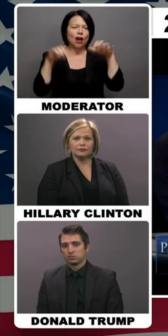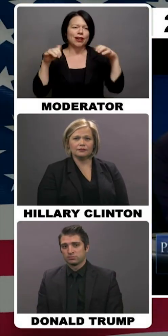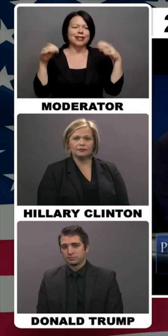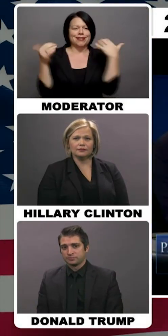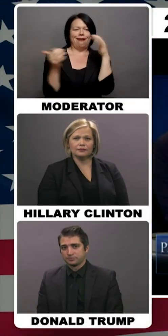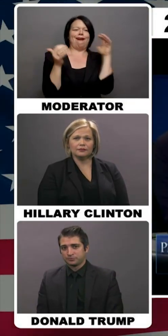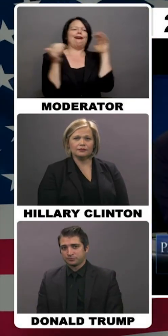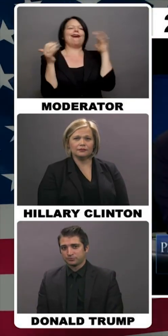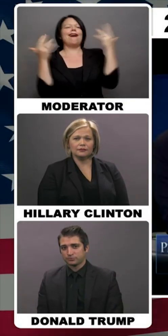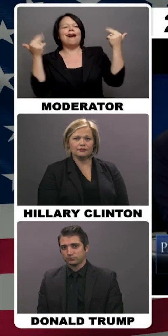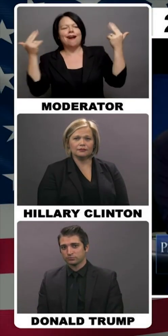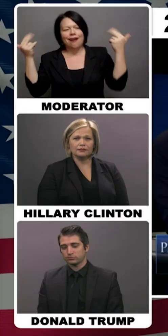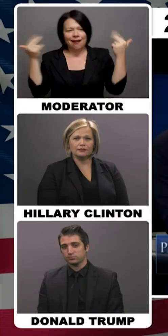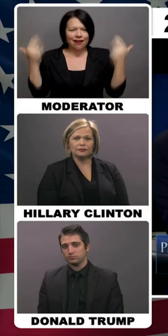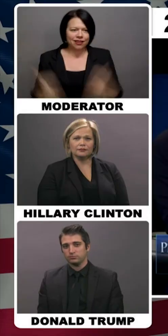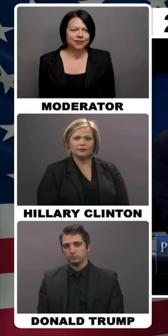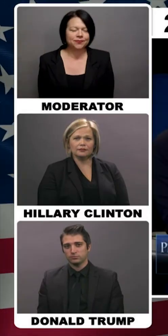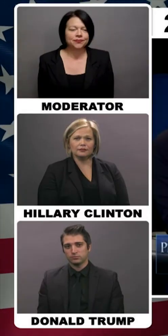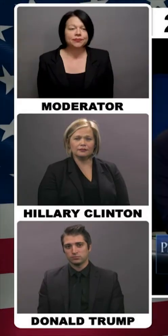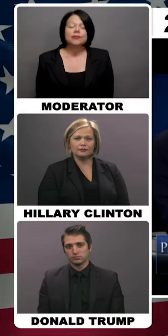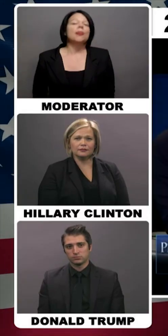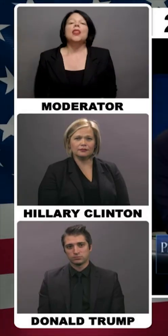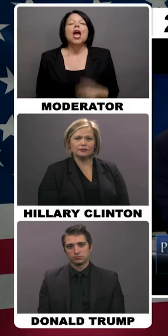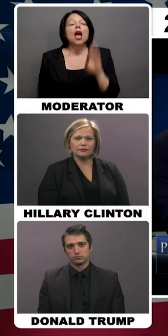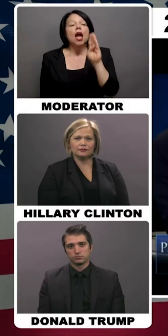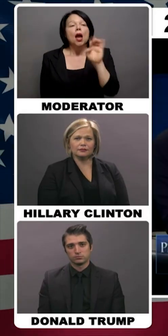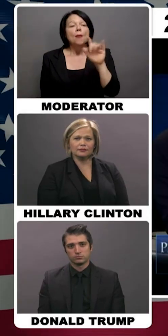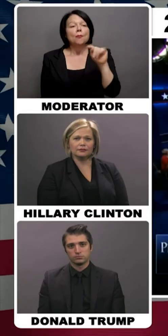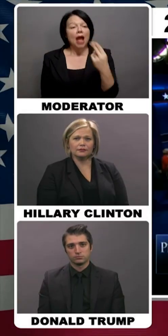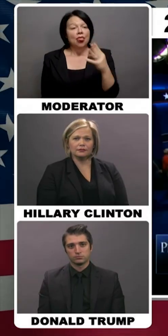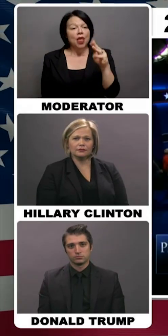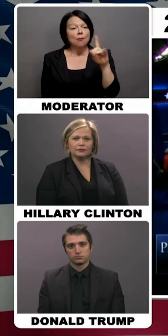We have another audience question. Beth Miller has a question for both candidates.